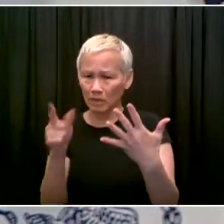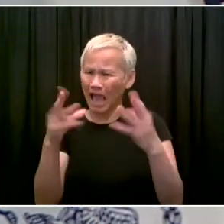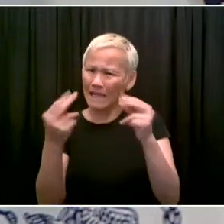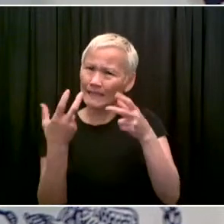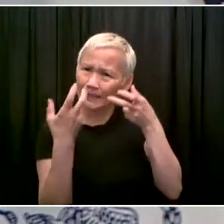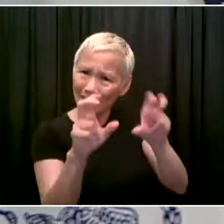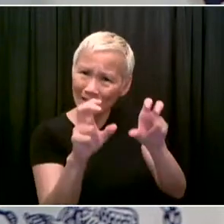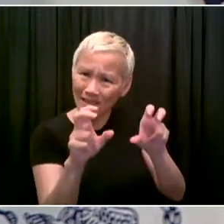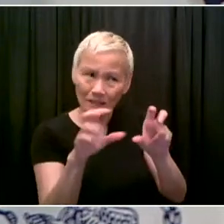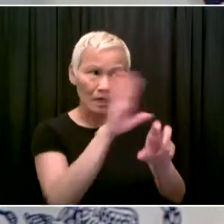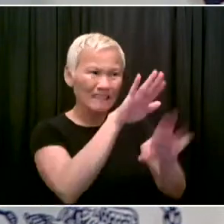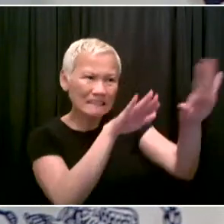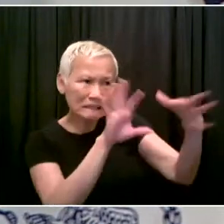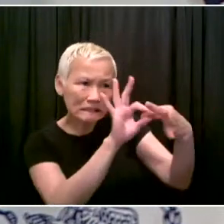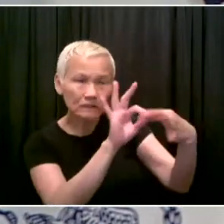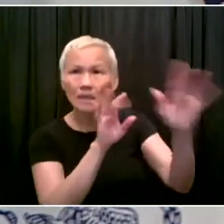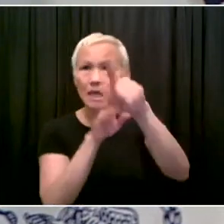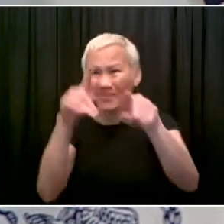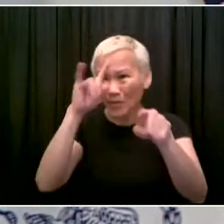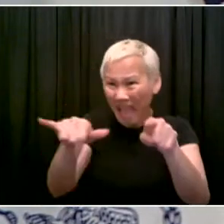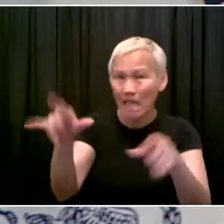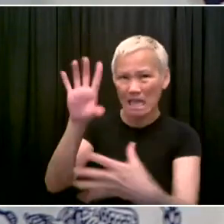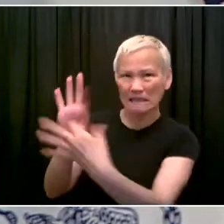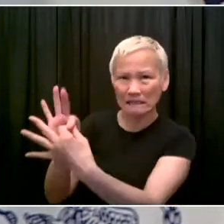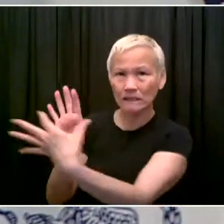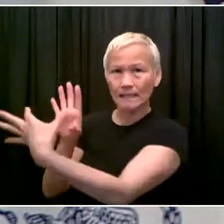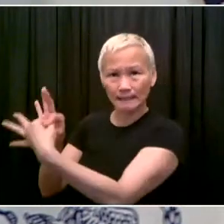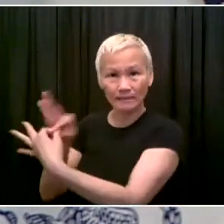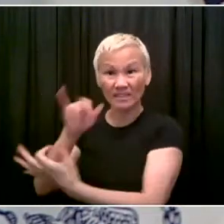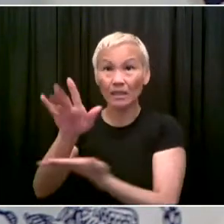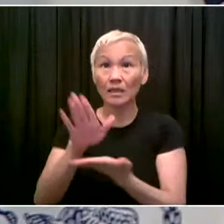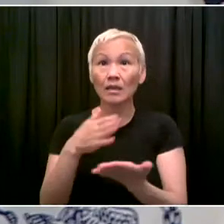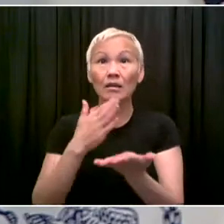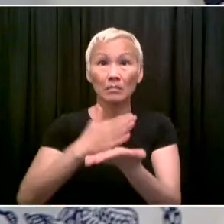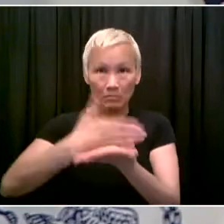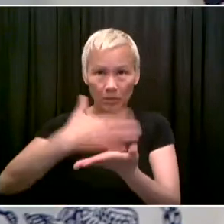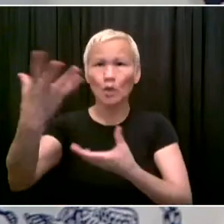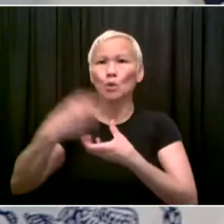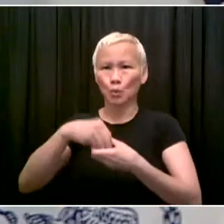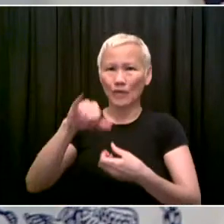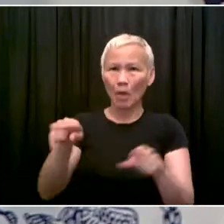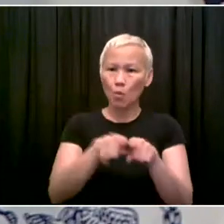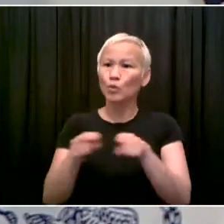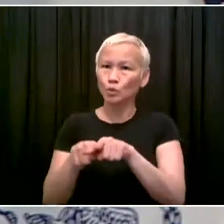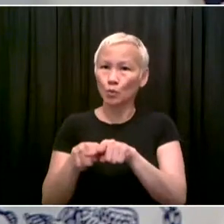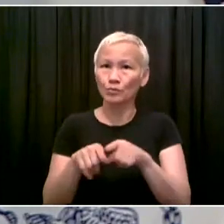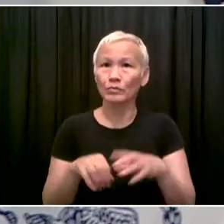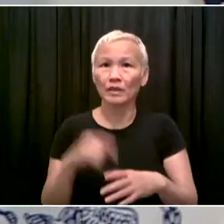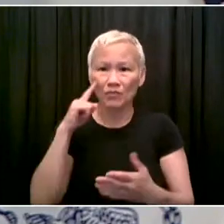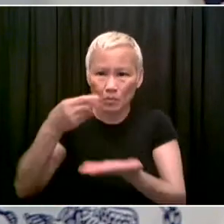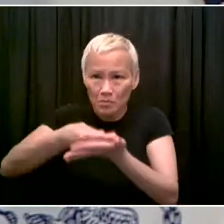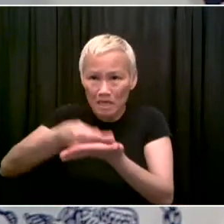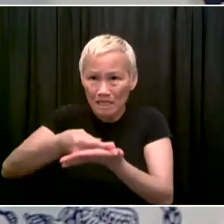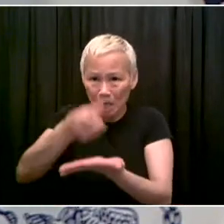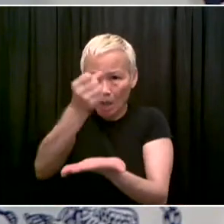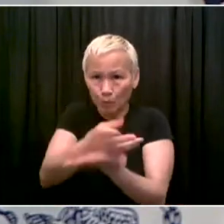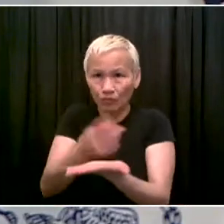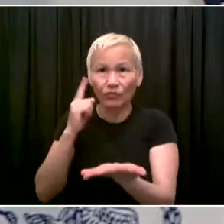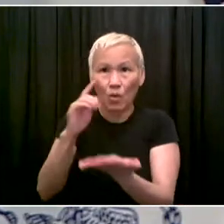SOMEONE HAS BEEN HE EREVERY STEP OTHF E WAY WITH COMMUNITY-EBASD SOLUTIONS TO VIOLENCE AND MAKING SURE WE MAKE MAJOR